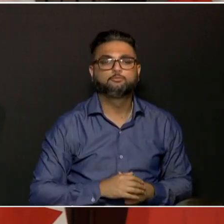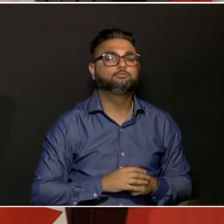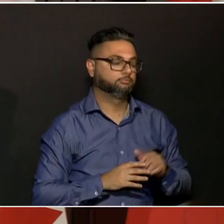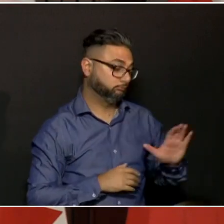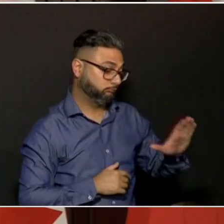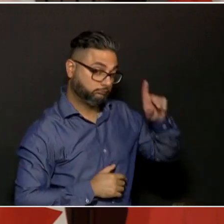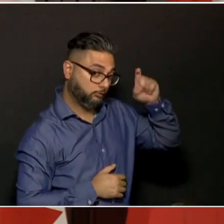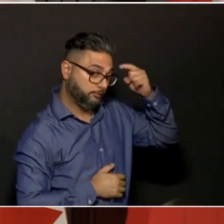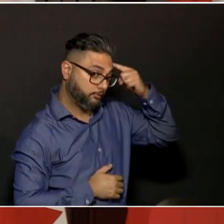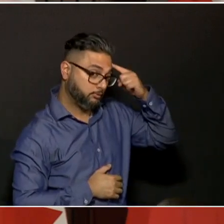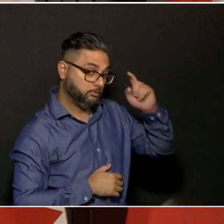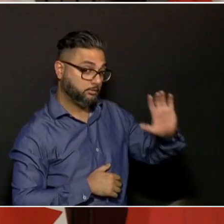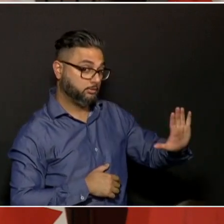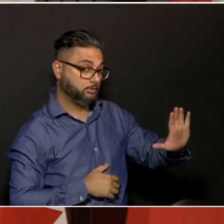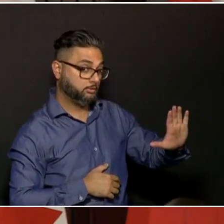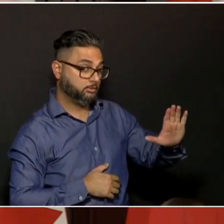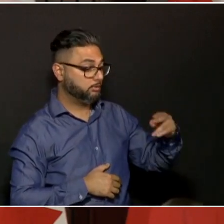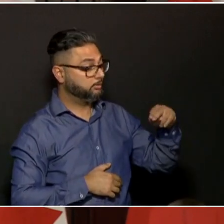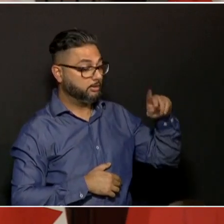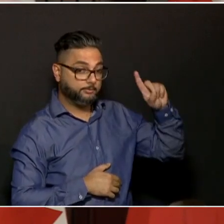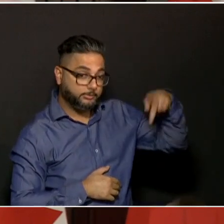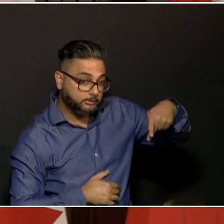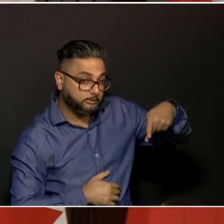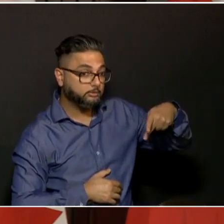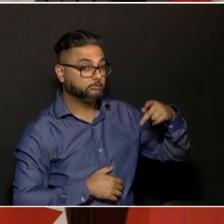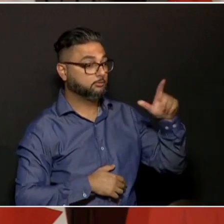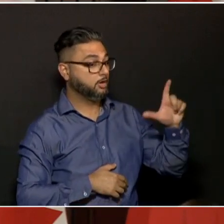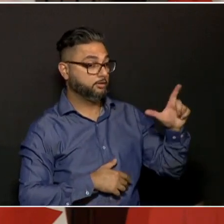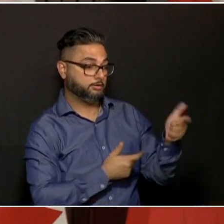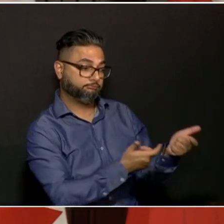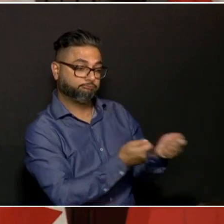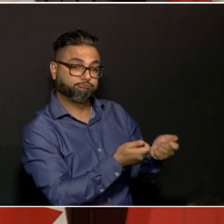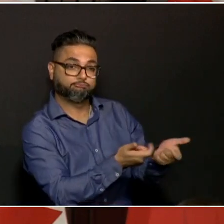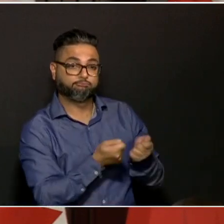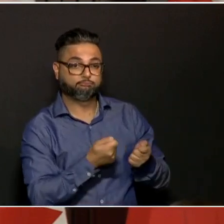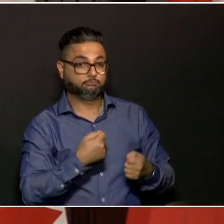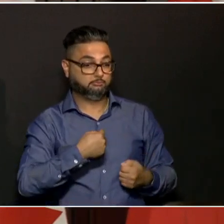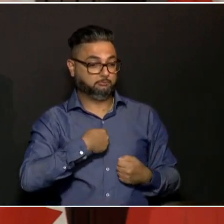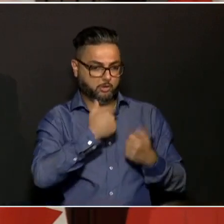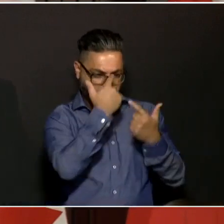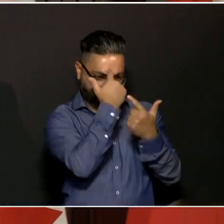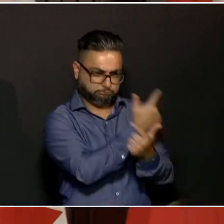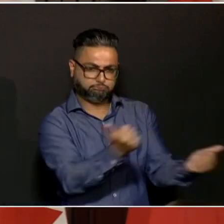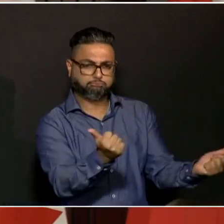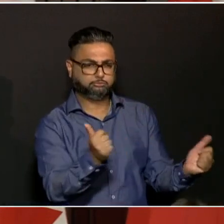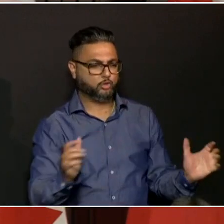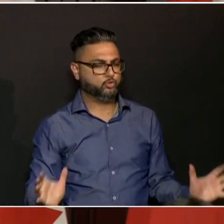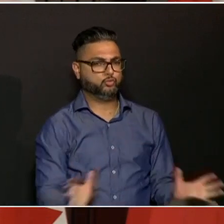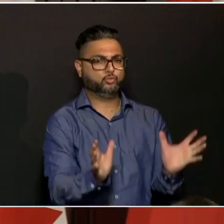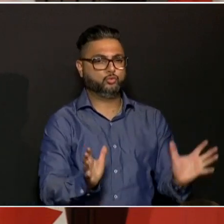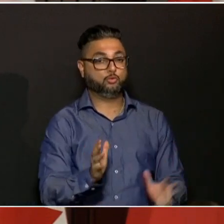the NDP and liberals are going hogwild and I have no problem with them doing that